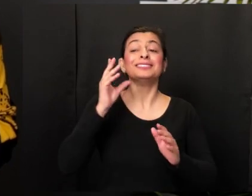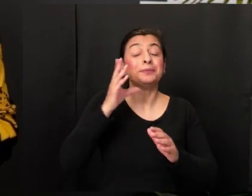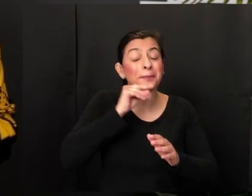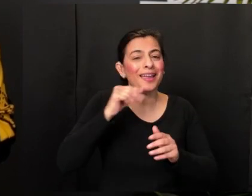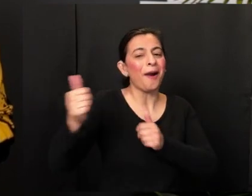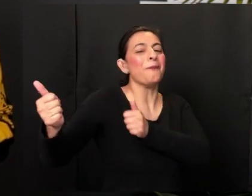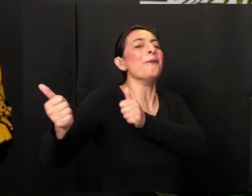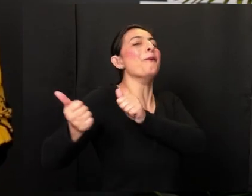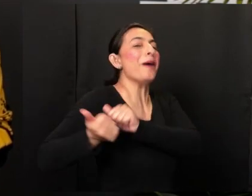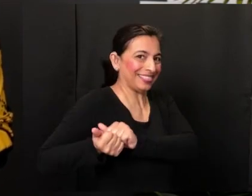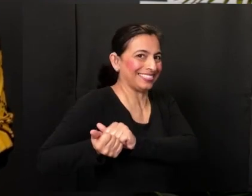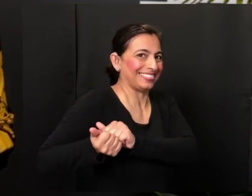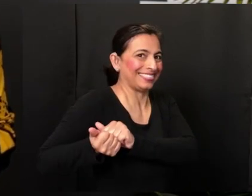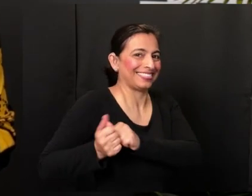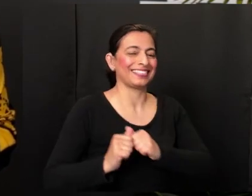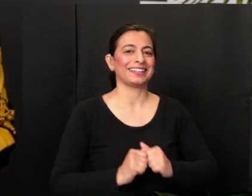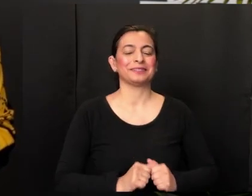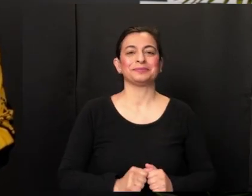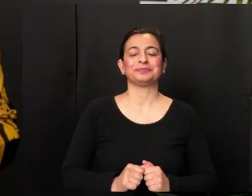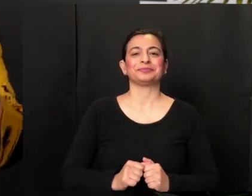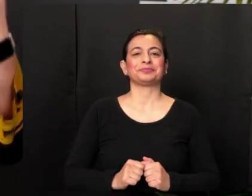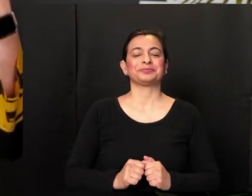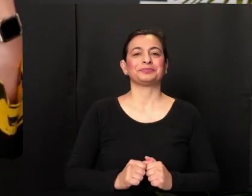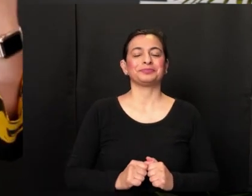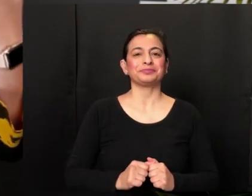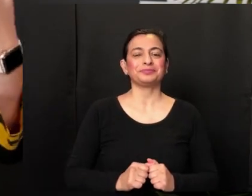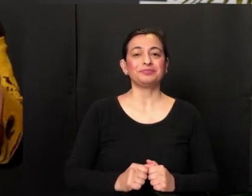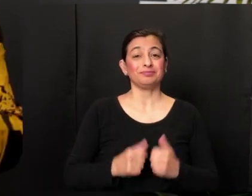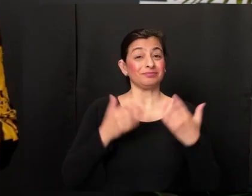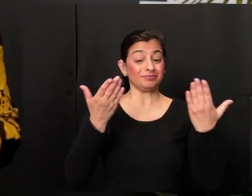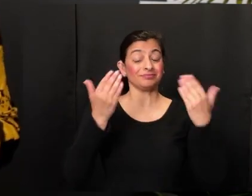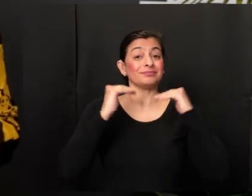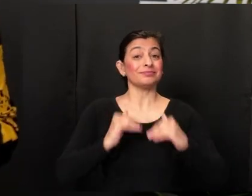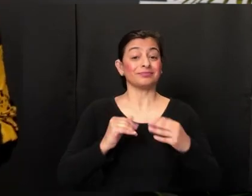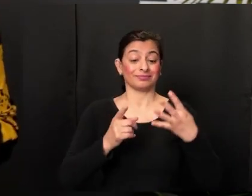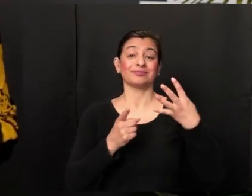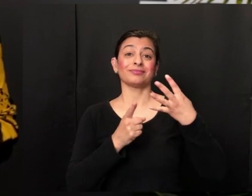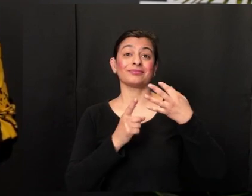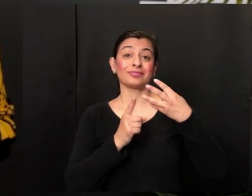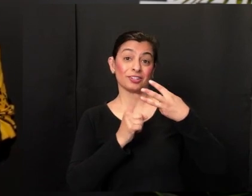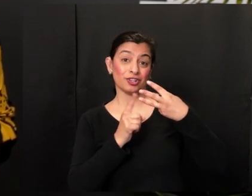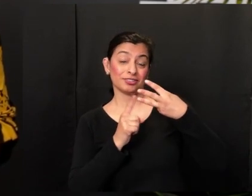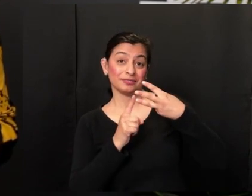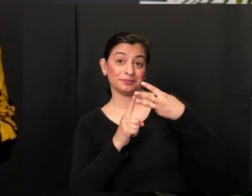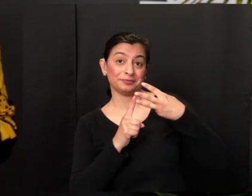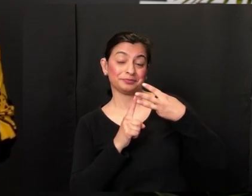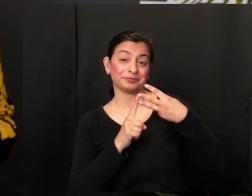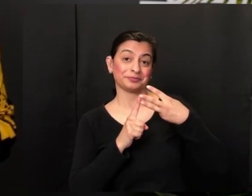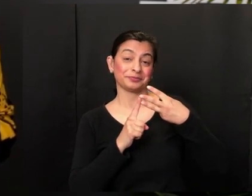And this brings me to my very last point, do. Do inclusion,